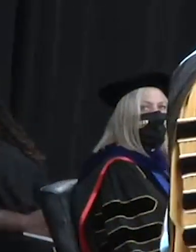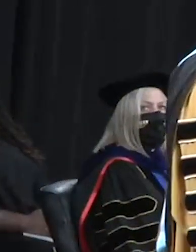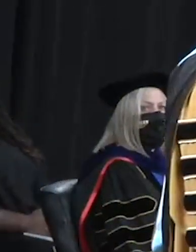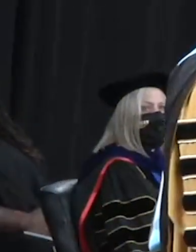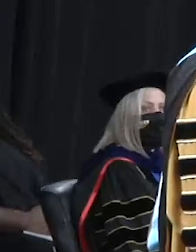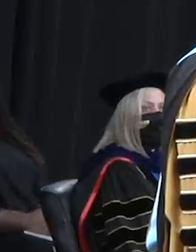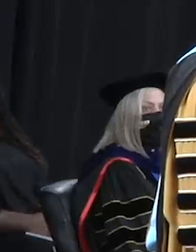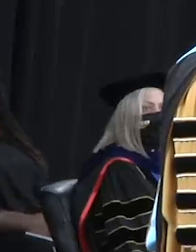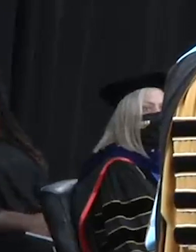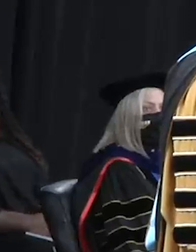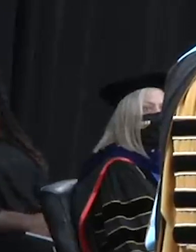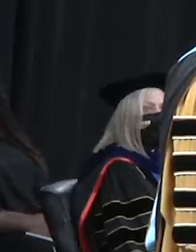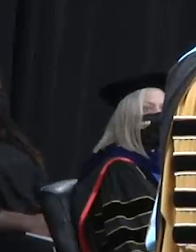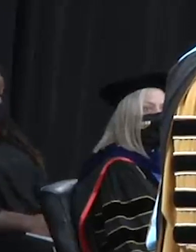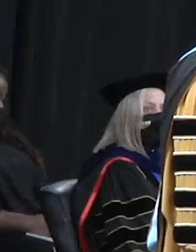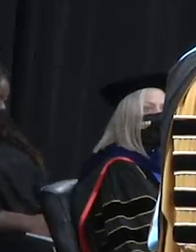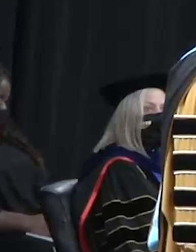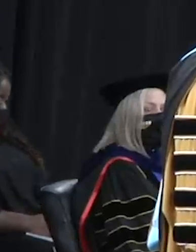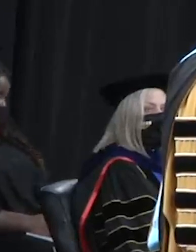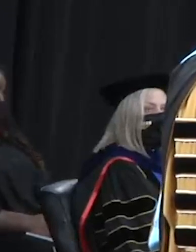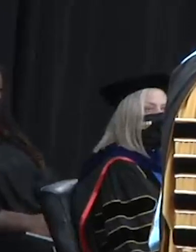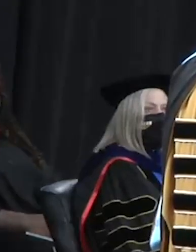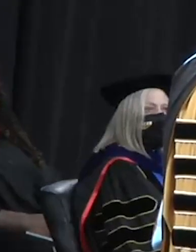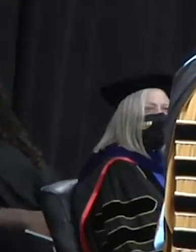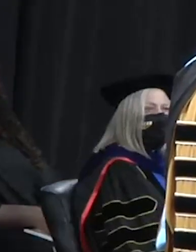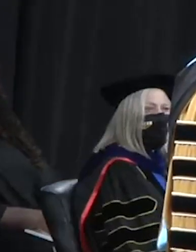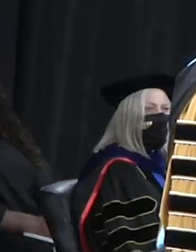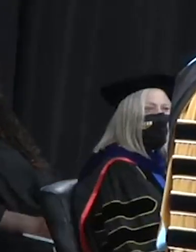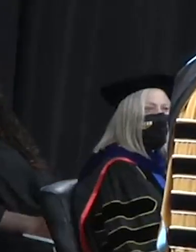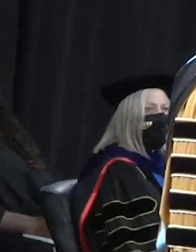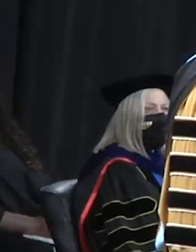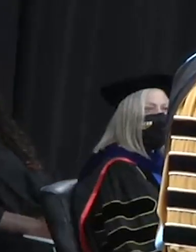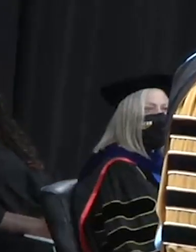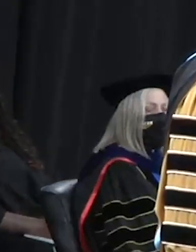will soon honor Mr. Lawrence W. Warren,